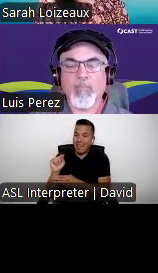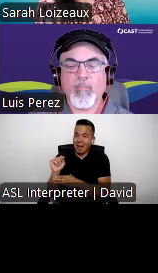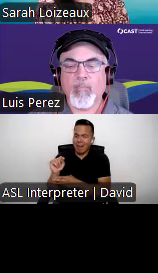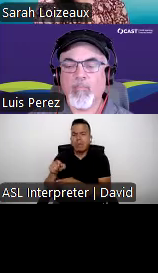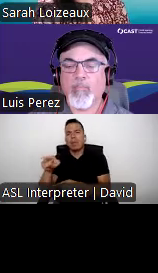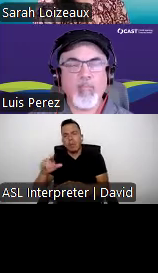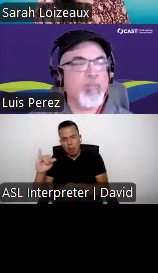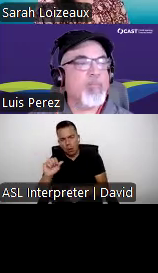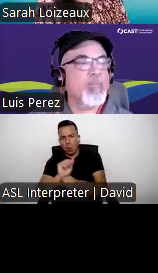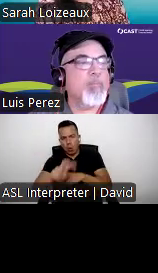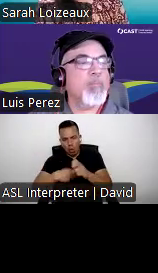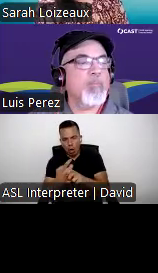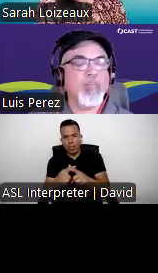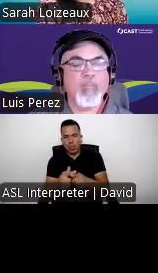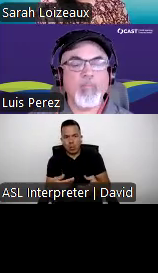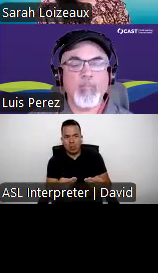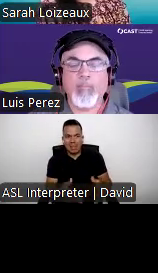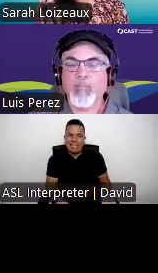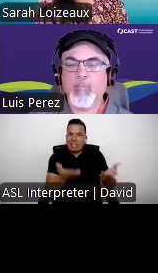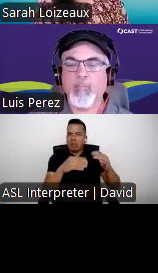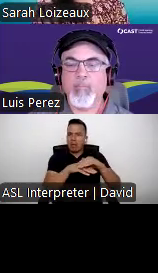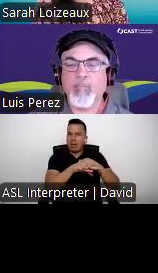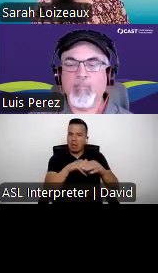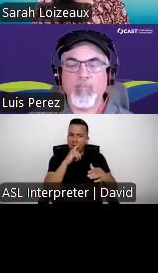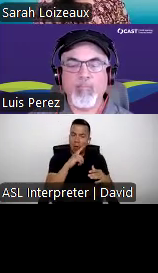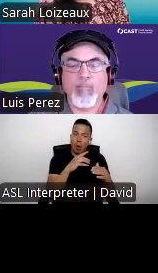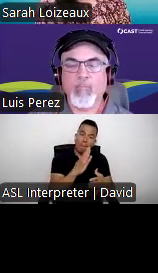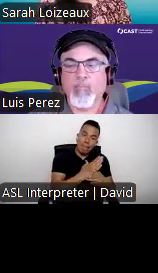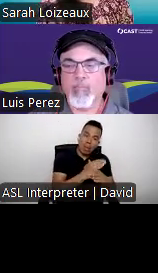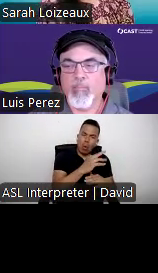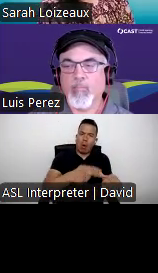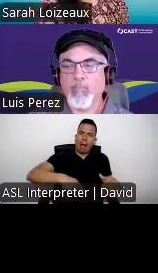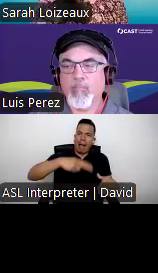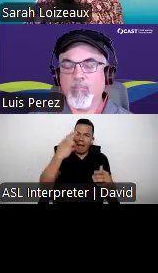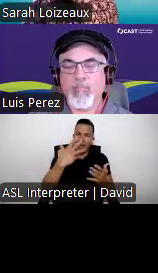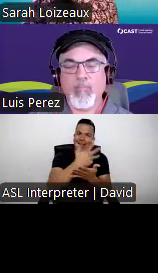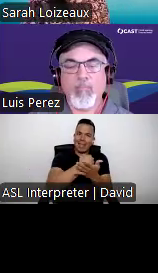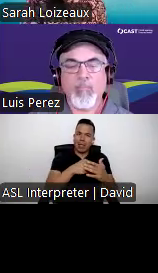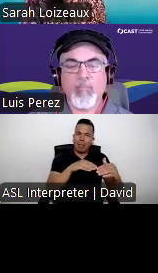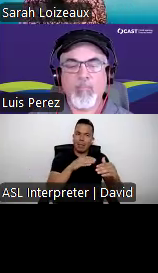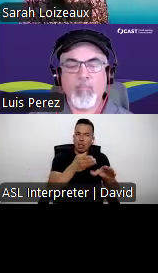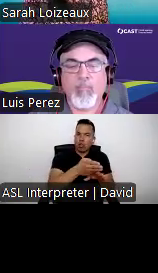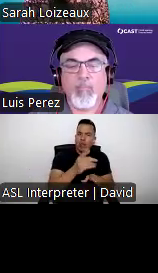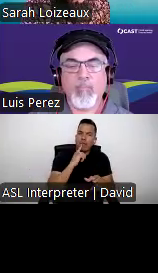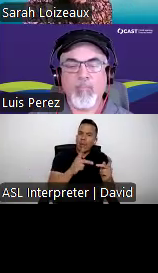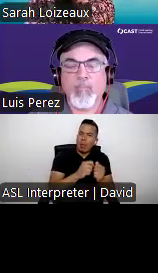to middle and high-income careers for people with disabilities. Dr. Perez is a cohost of the CAST